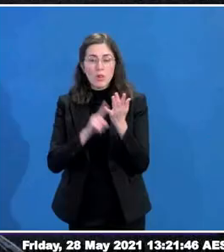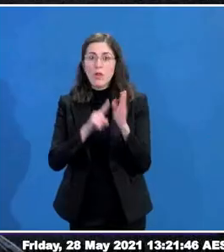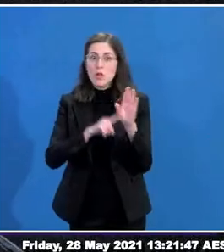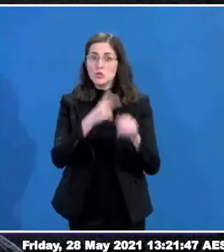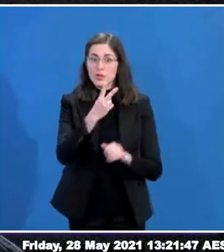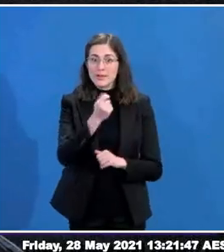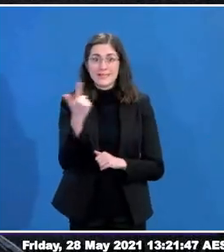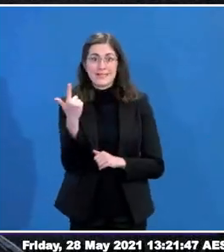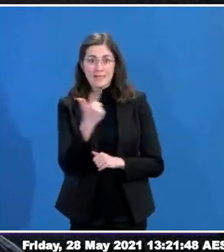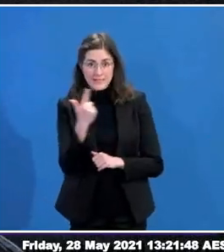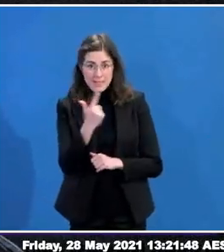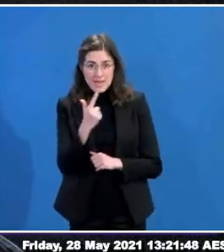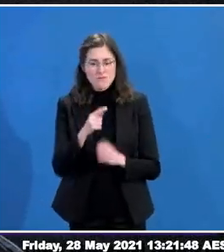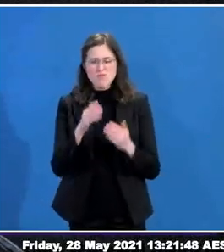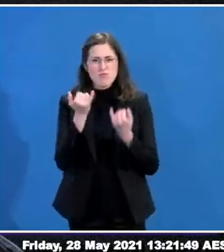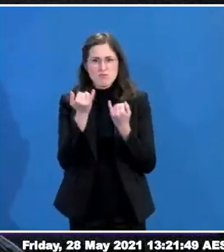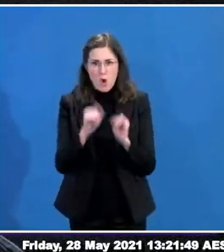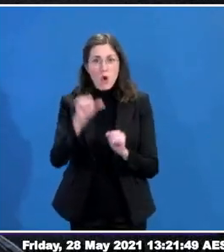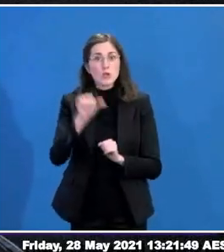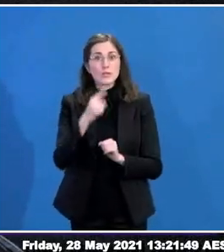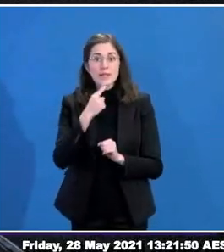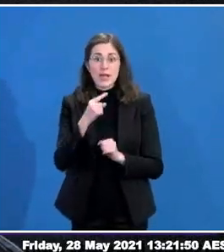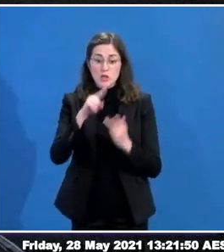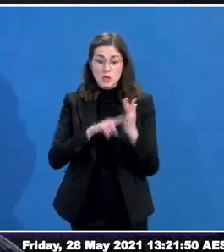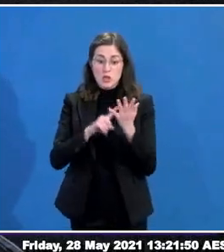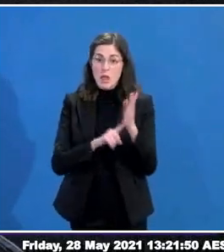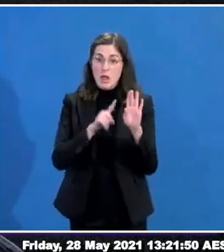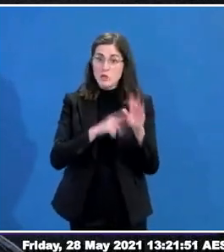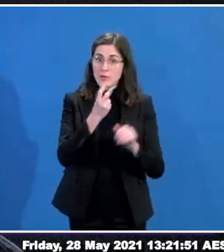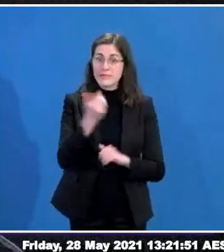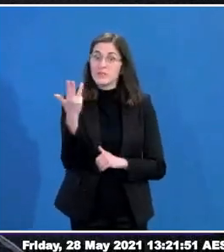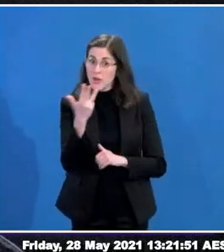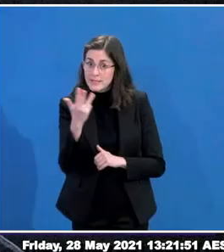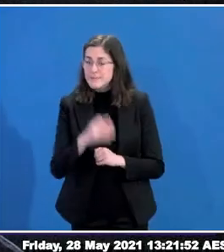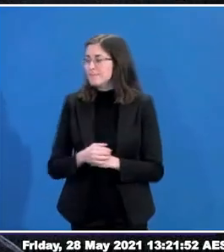should be a reference to July 2019 at the end of the first line? MR McNAUGHTON: That's correct. MS BENNETT: Thank you.